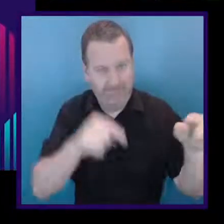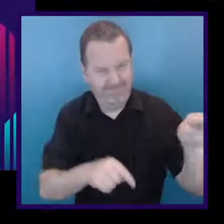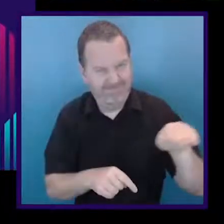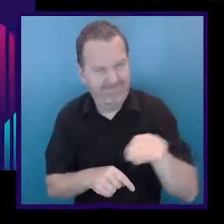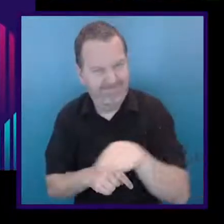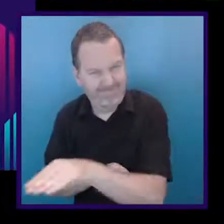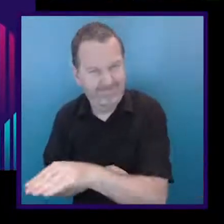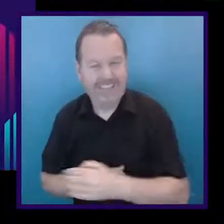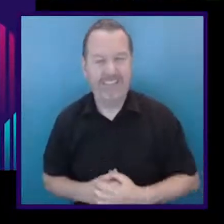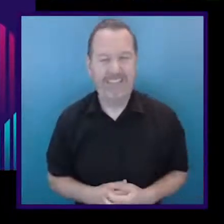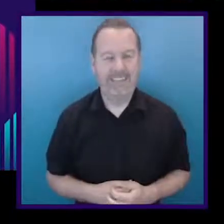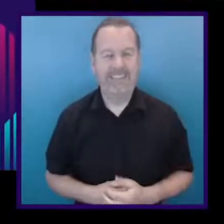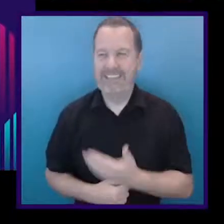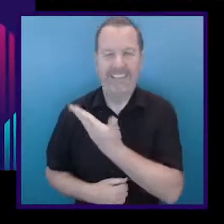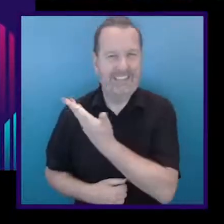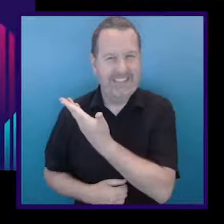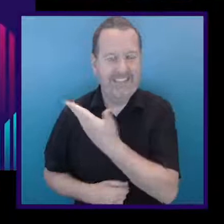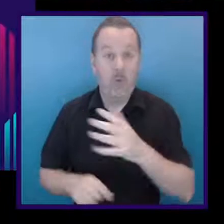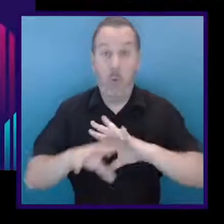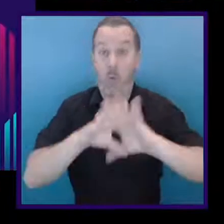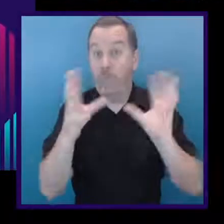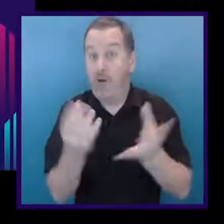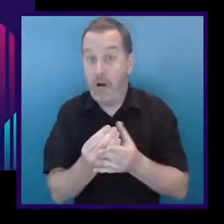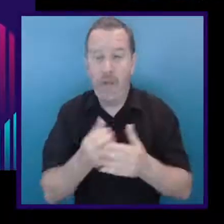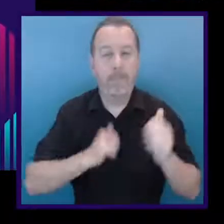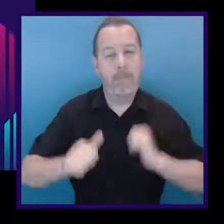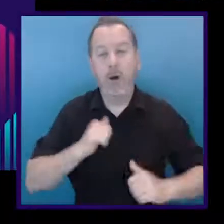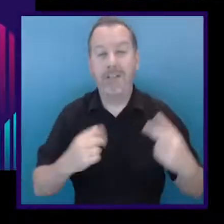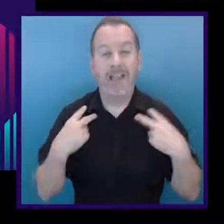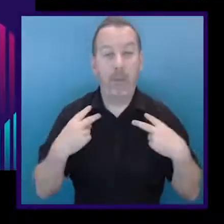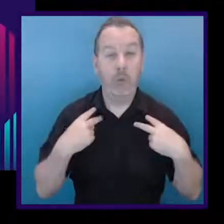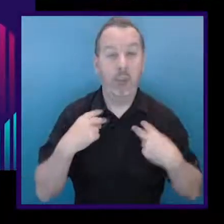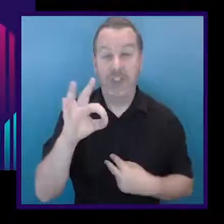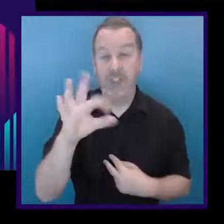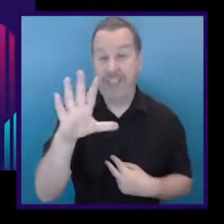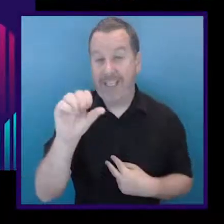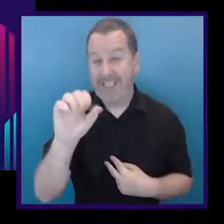So it was against this backdrop of an overall decline in modern languages at GCSE since